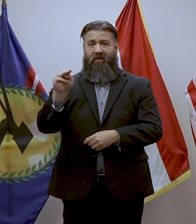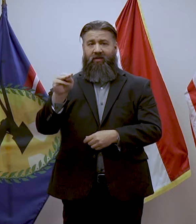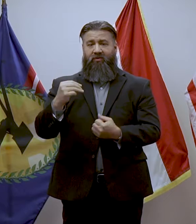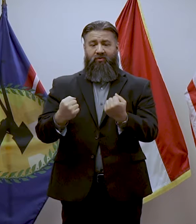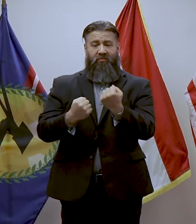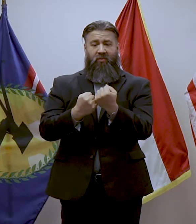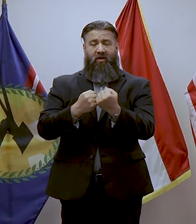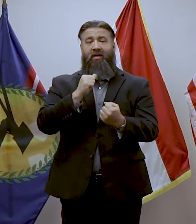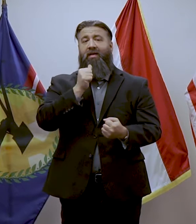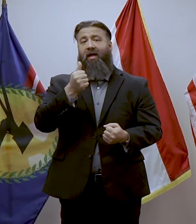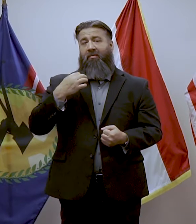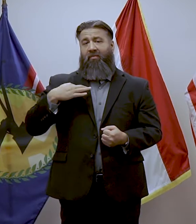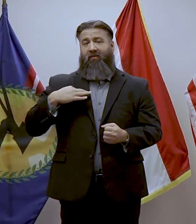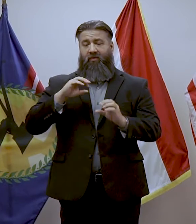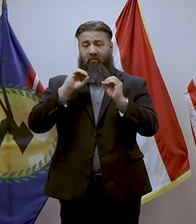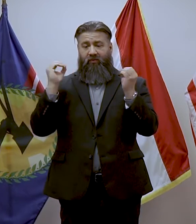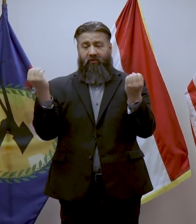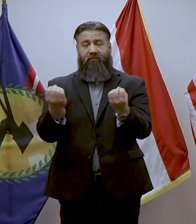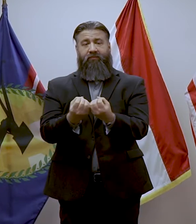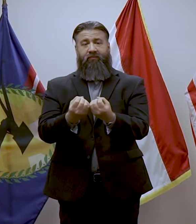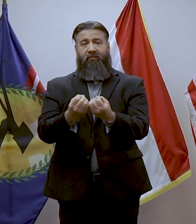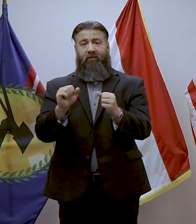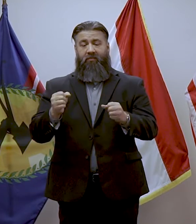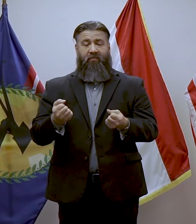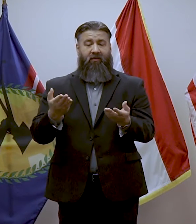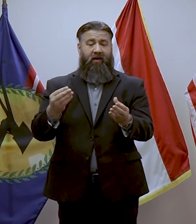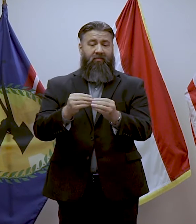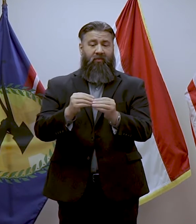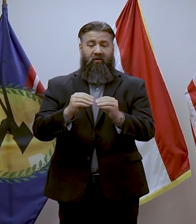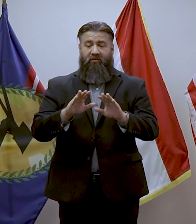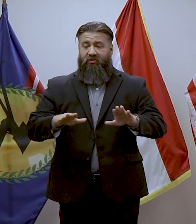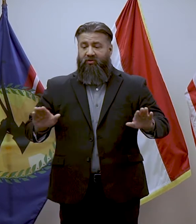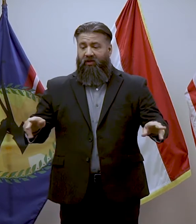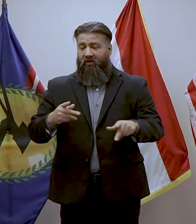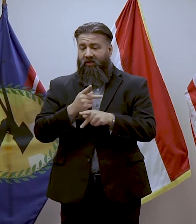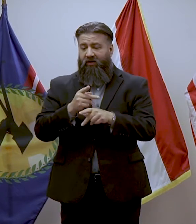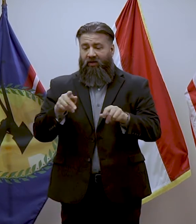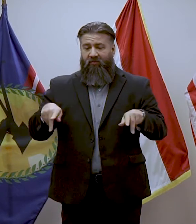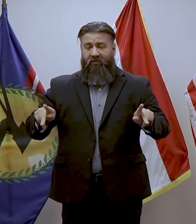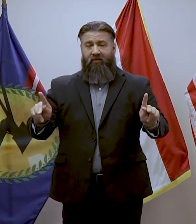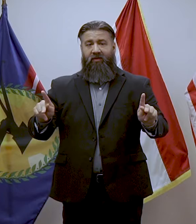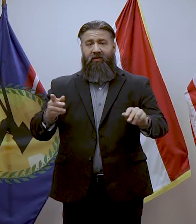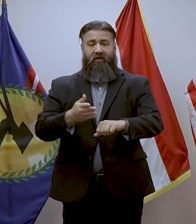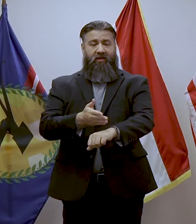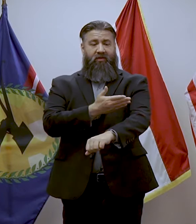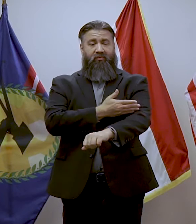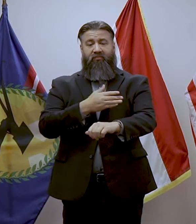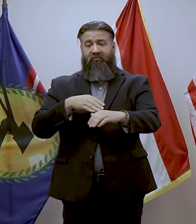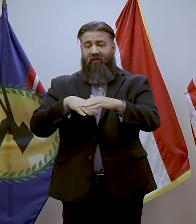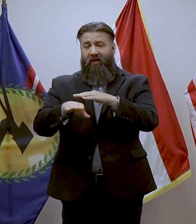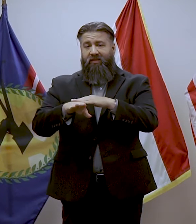This could help provide more child care opportunities, increase access to food choices, and expand health care services,